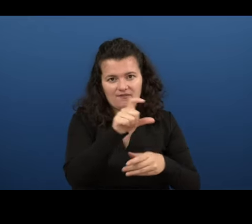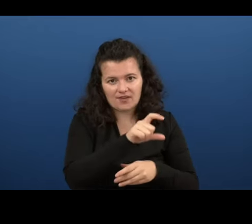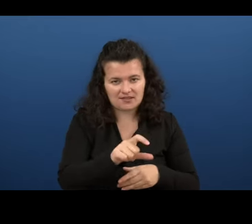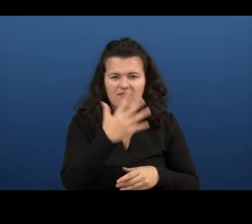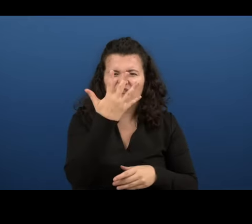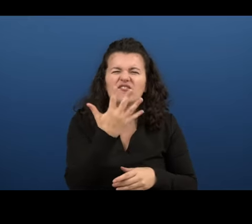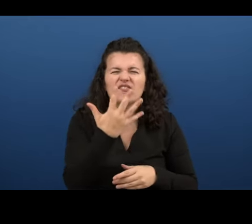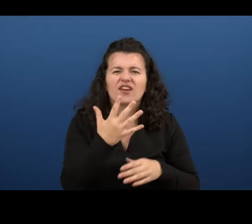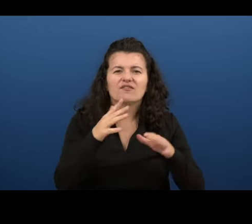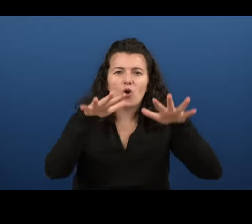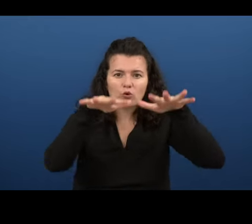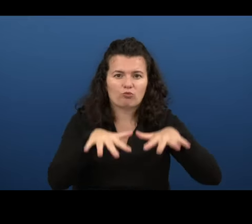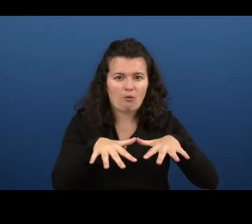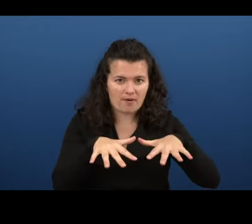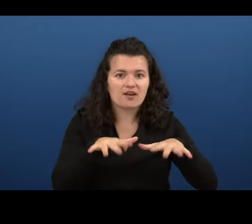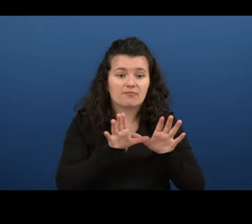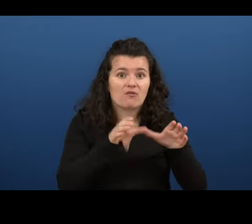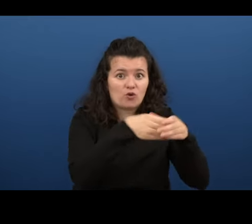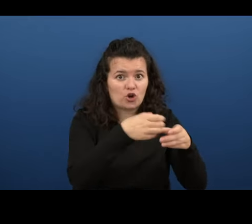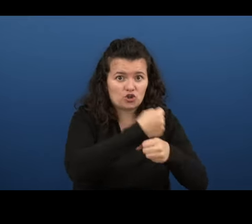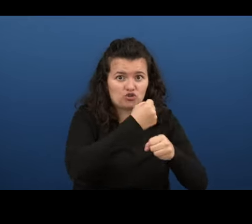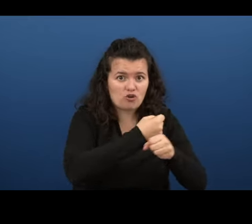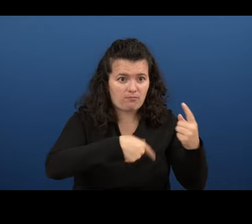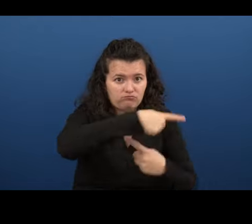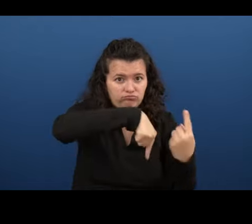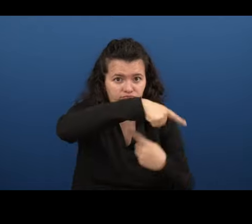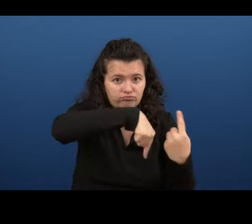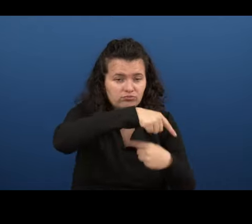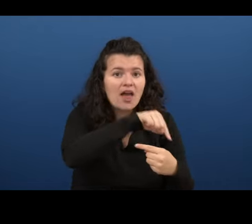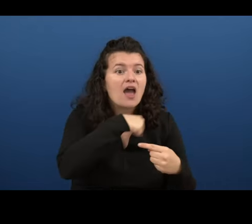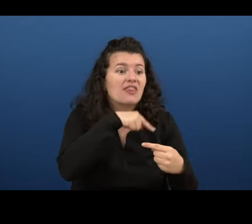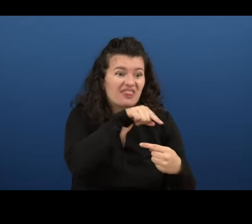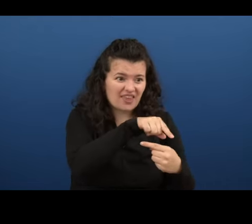11:33:53 Our speakers will share with us their respective experiences with National Business